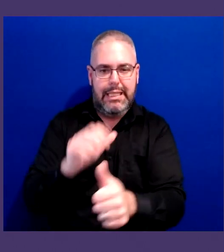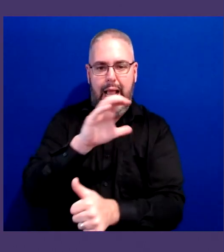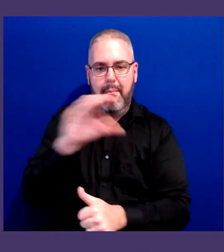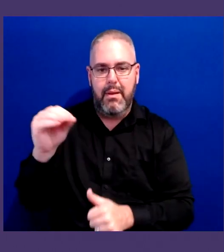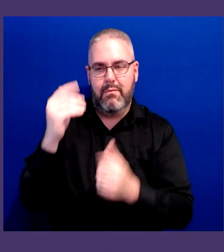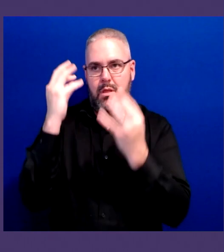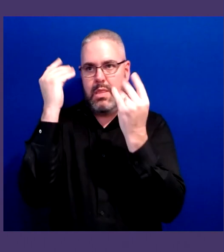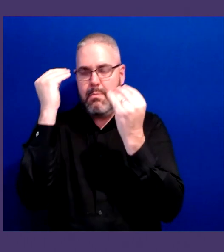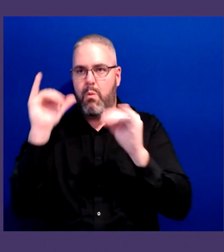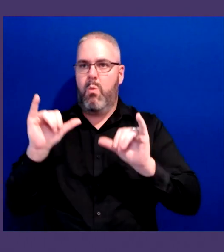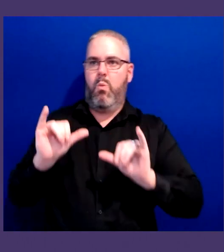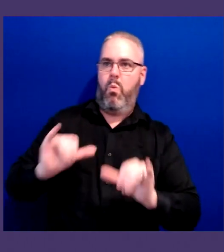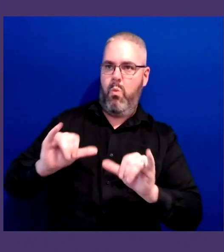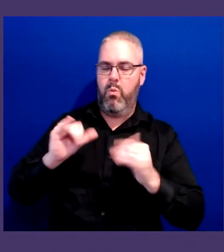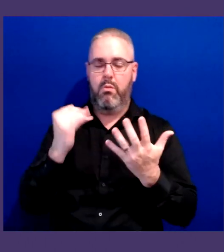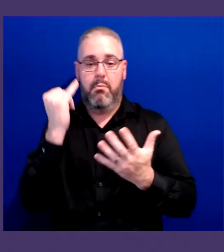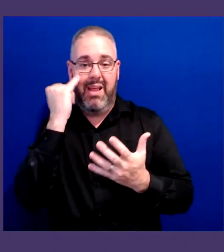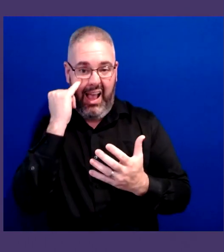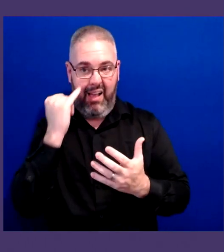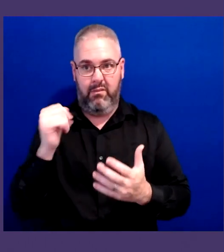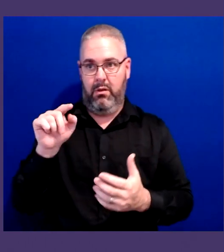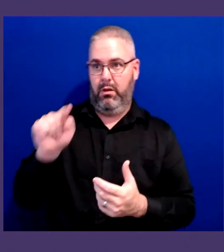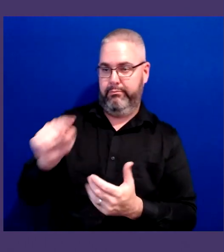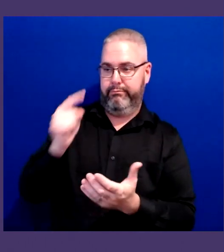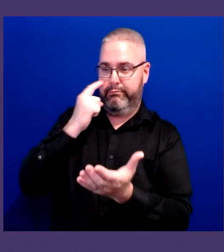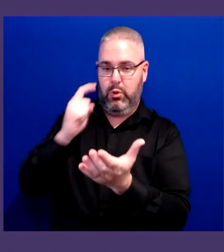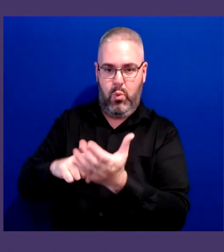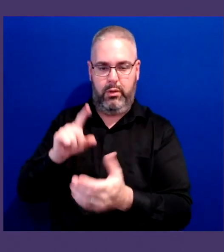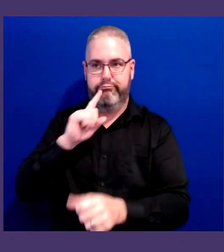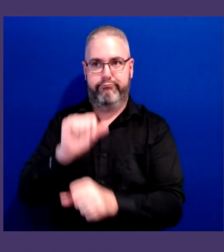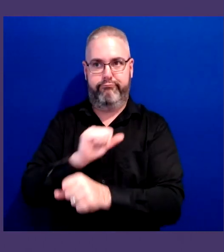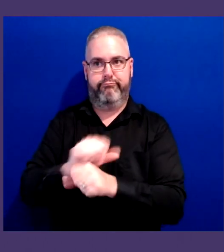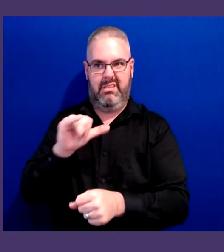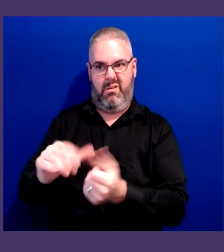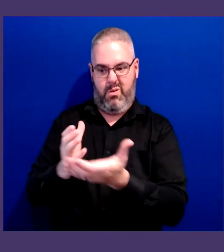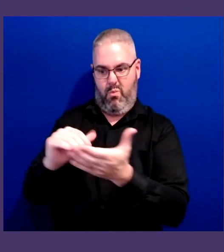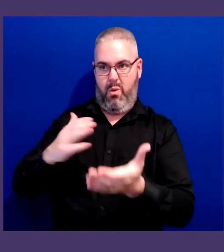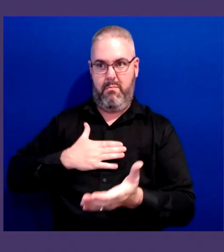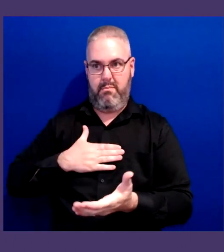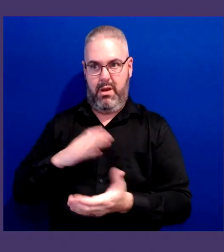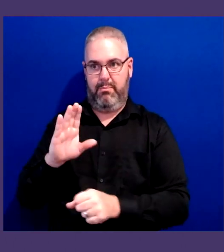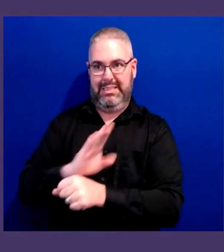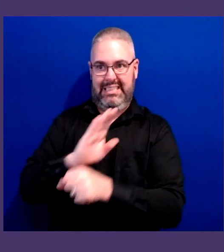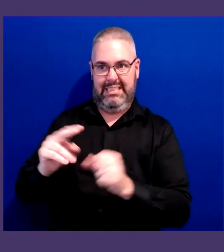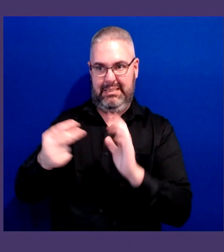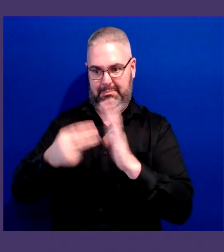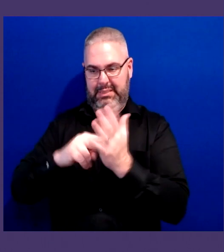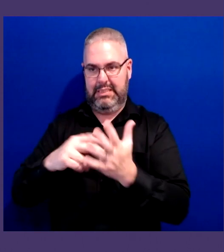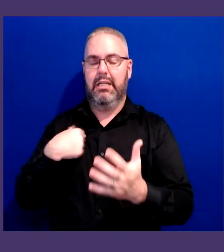If you deem that it's a material facet of your business, you now are required to report against standards that look